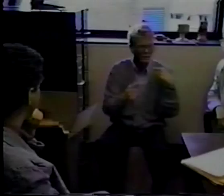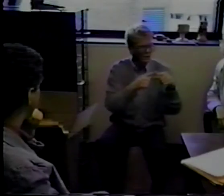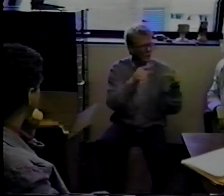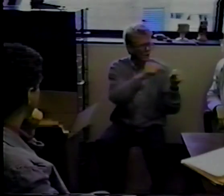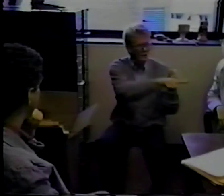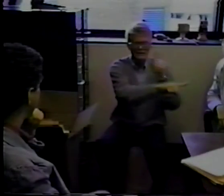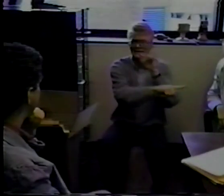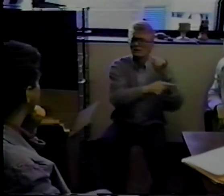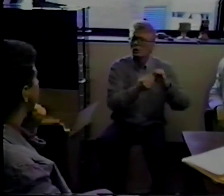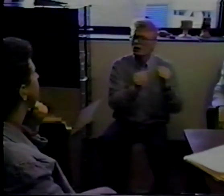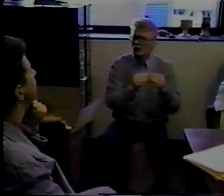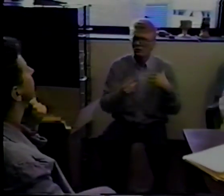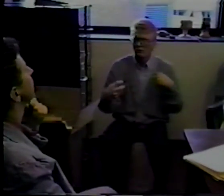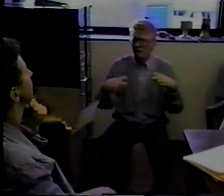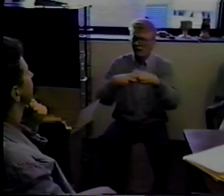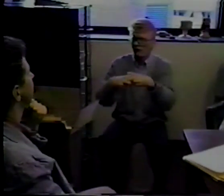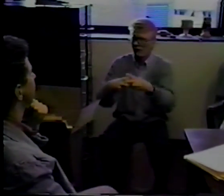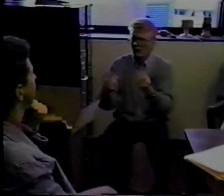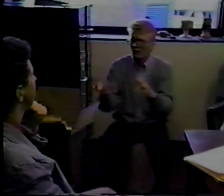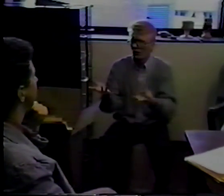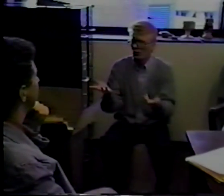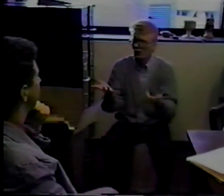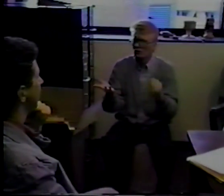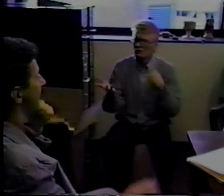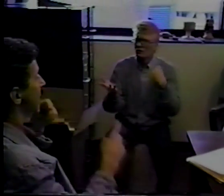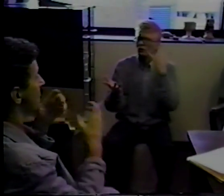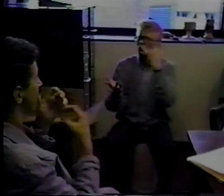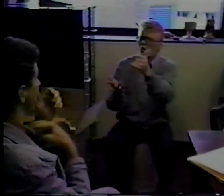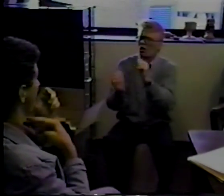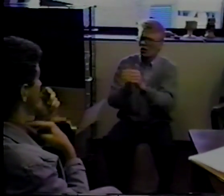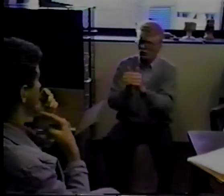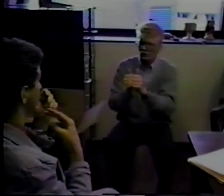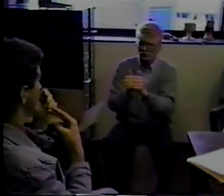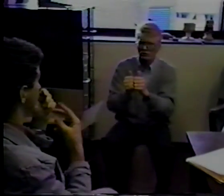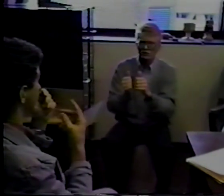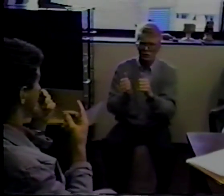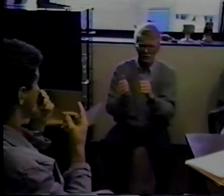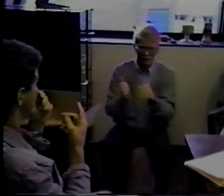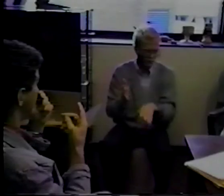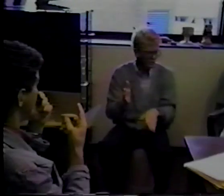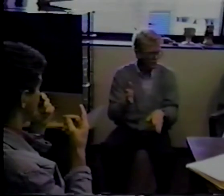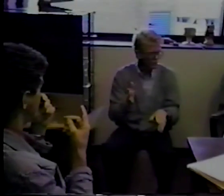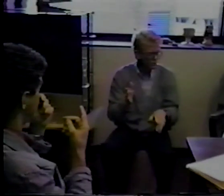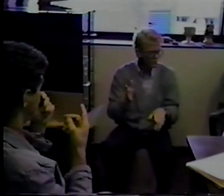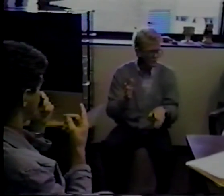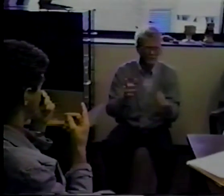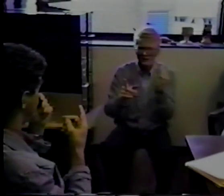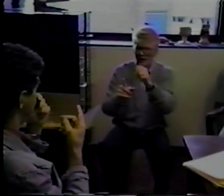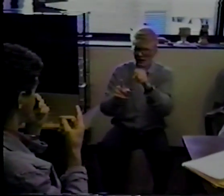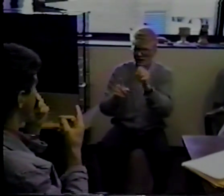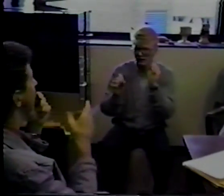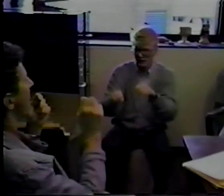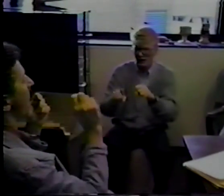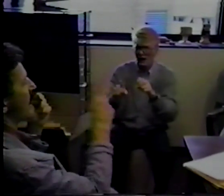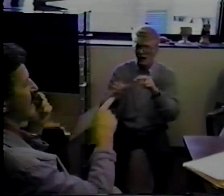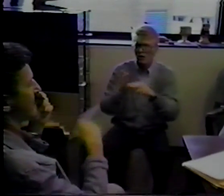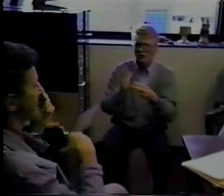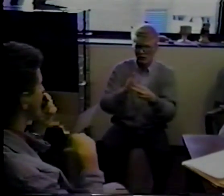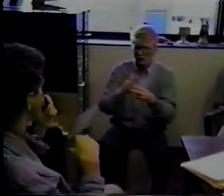is a TTY number. You want a voice number? Professor: Yes so if I have to call about something